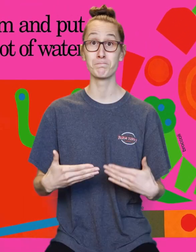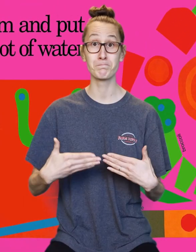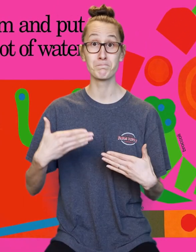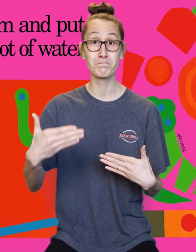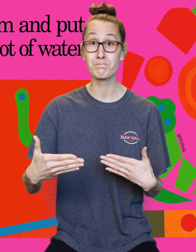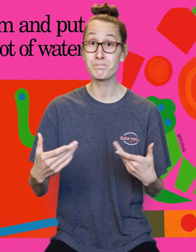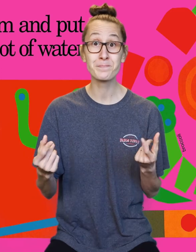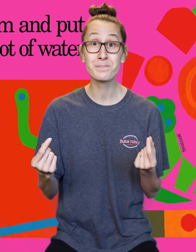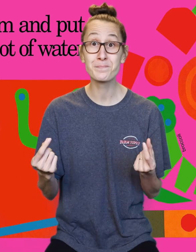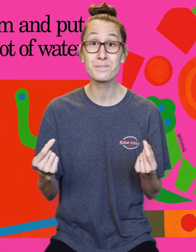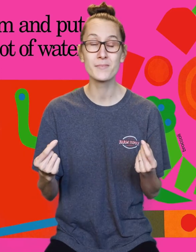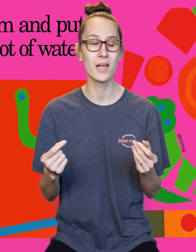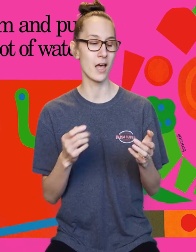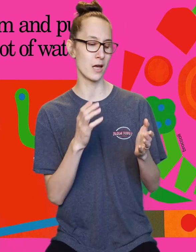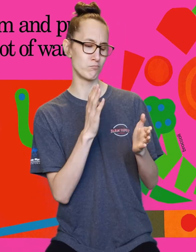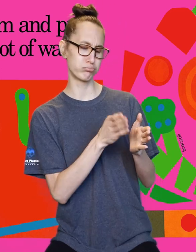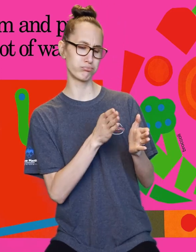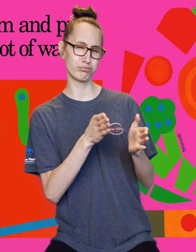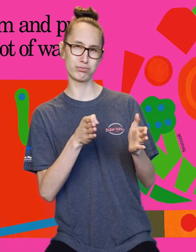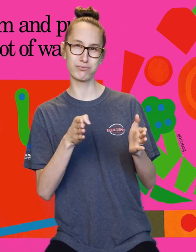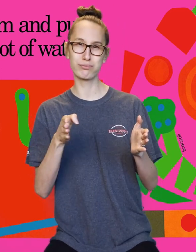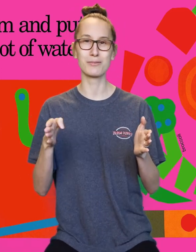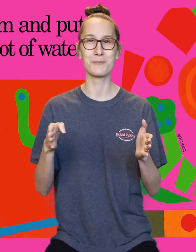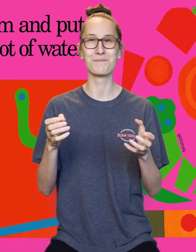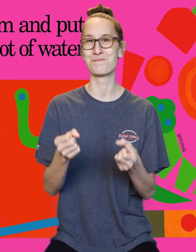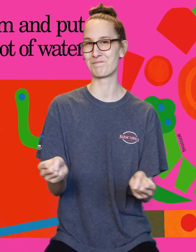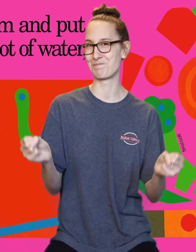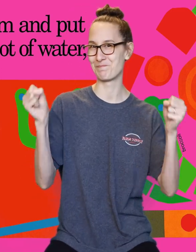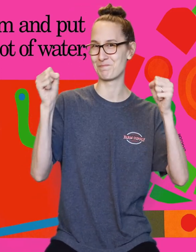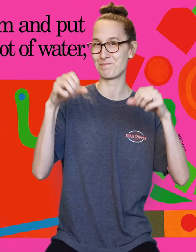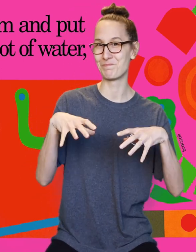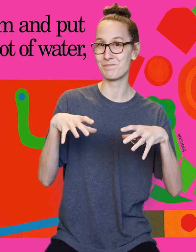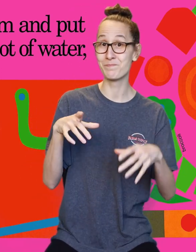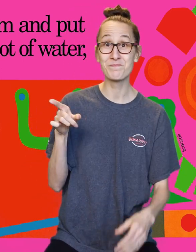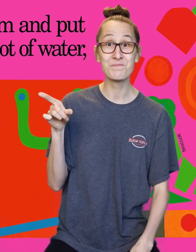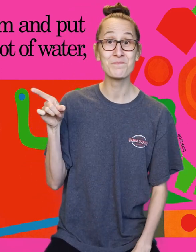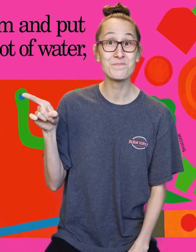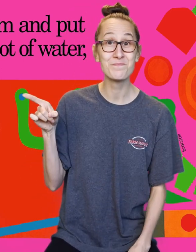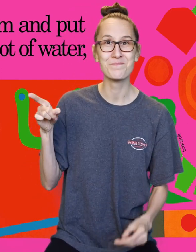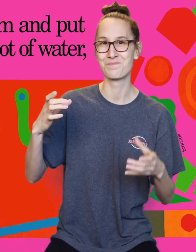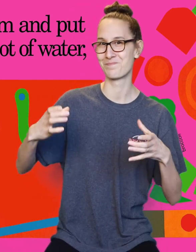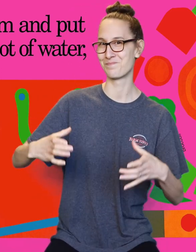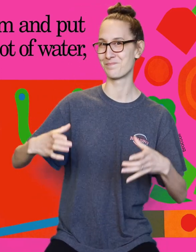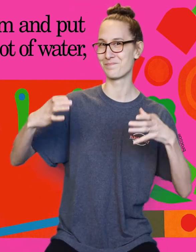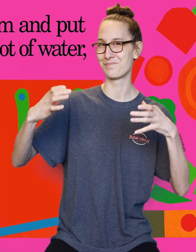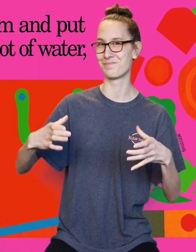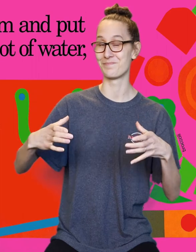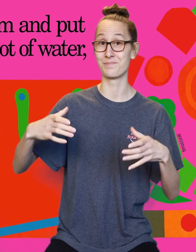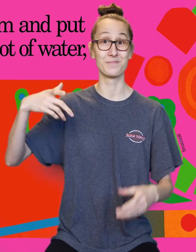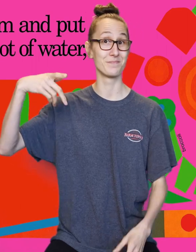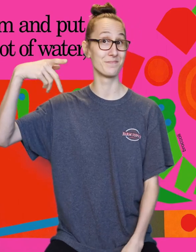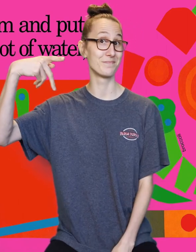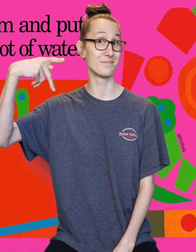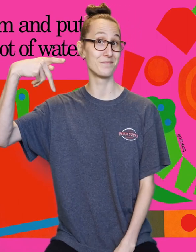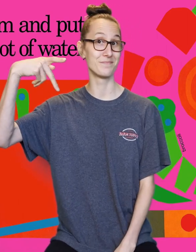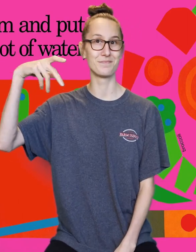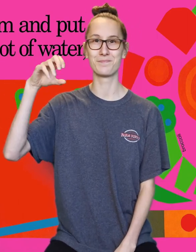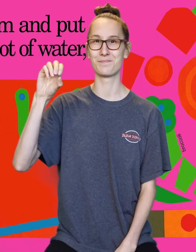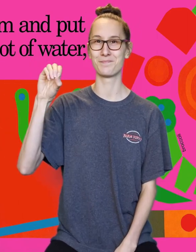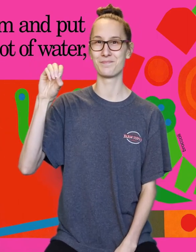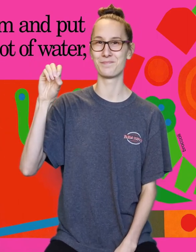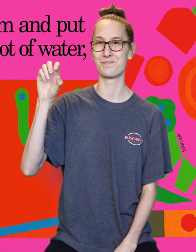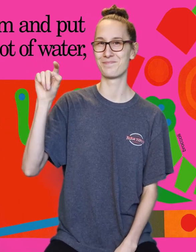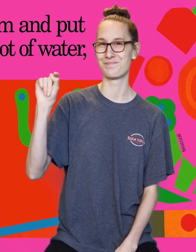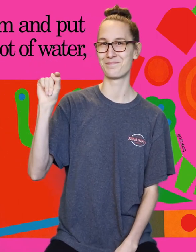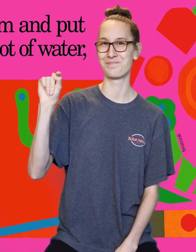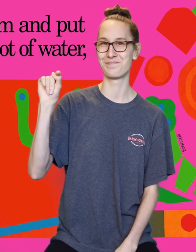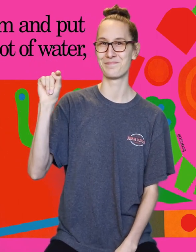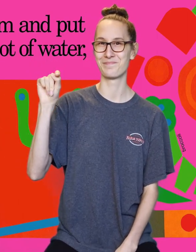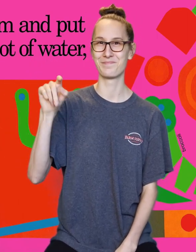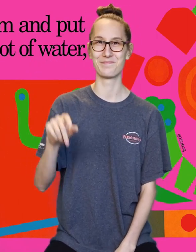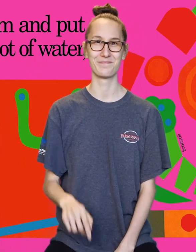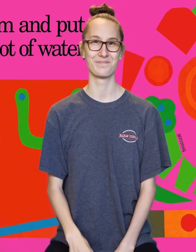Next, cut them and put them in a pot